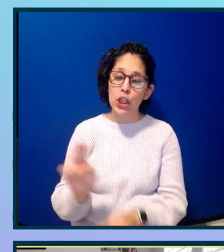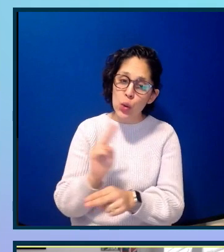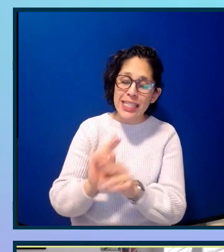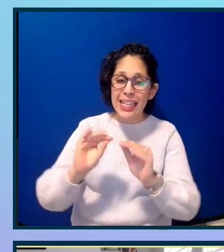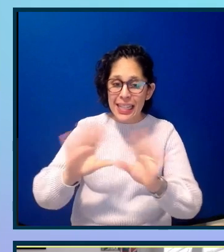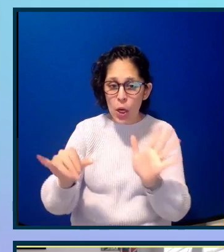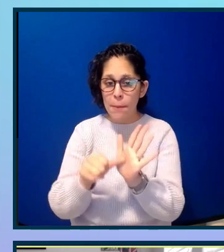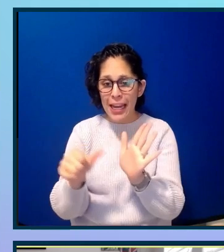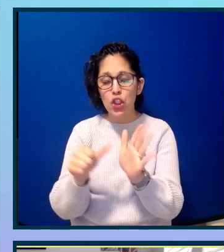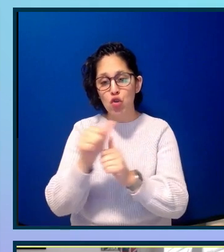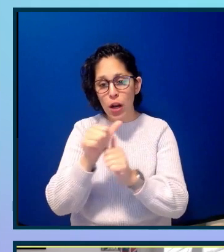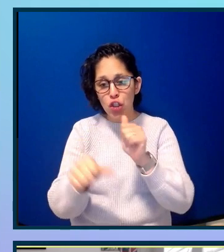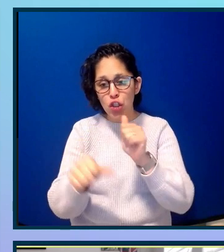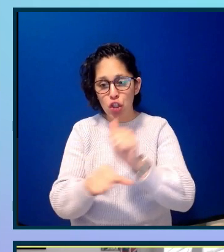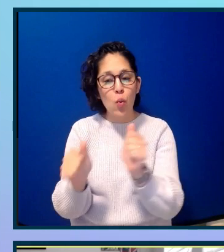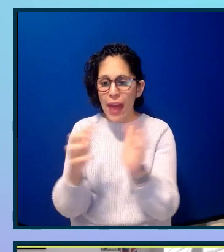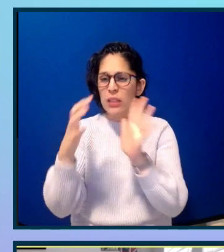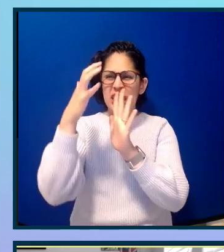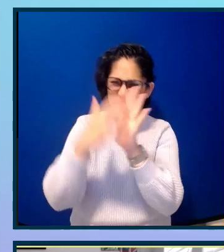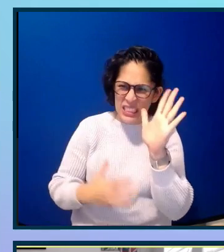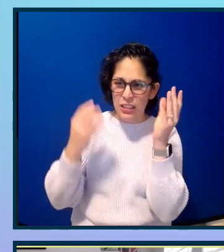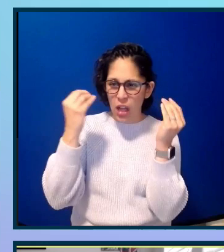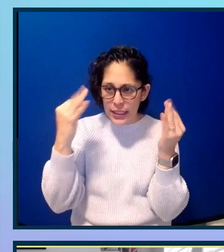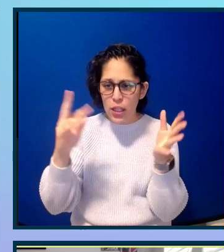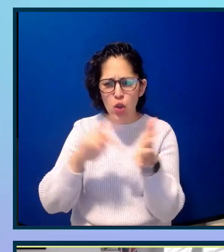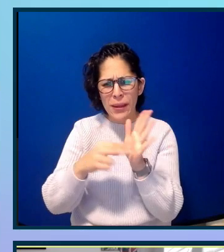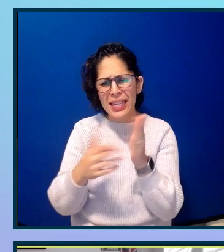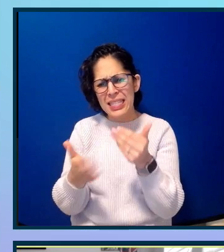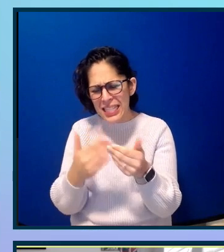without too much content so that it's easy for him to refer back to something